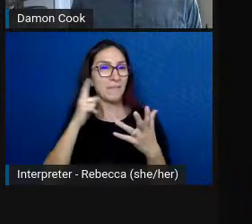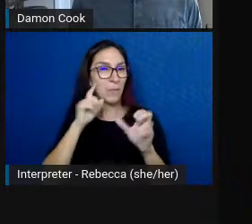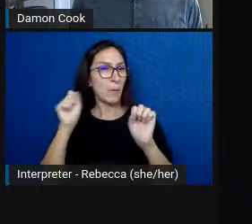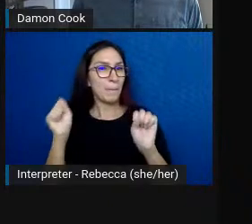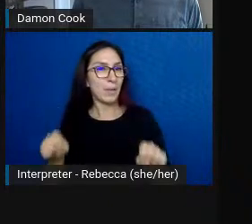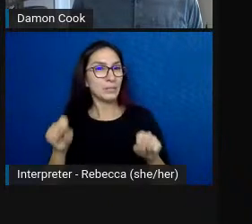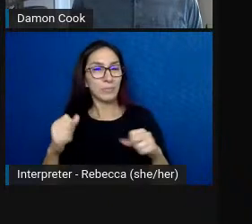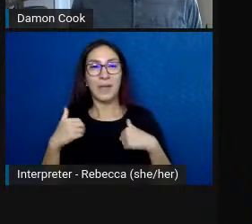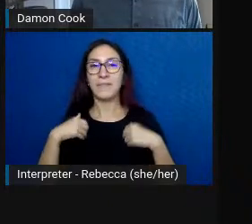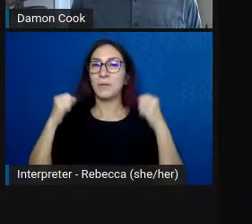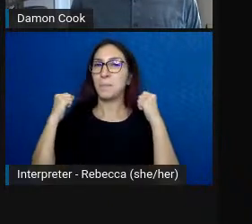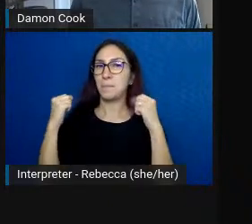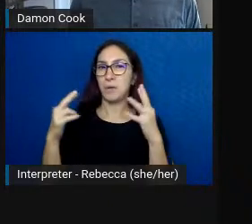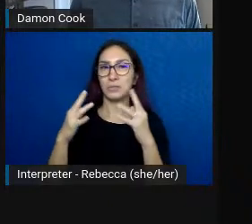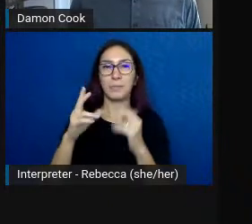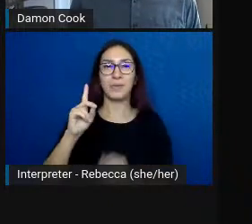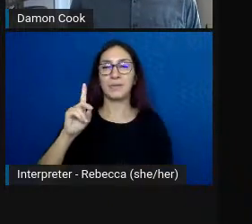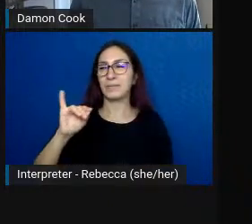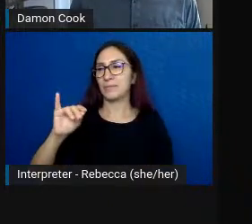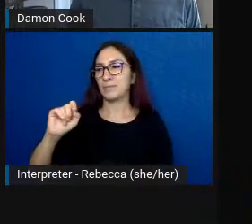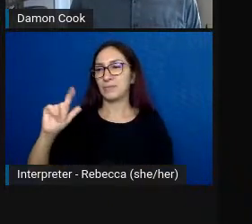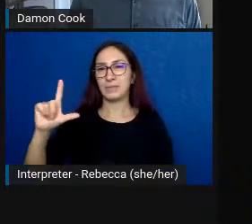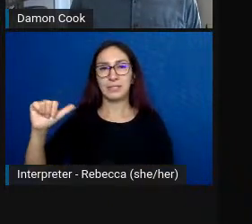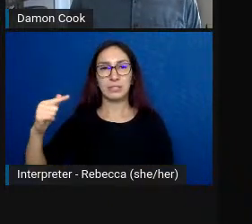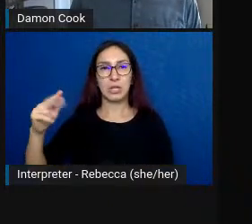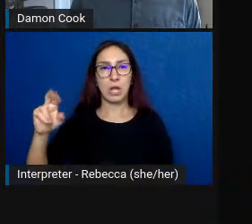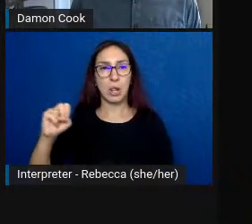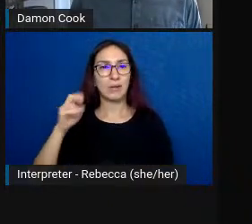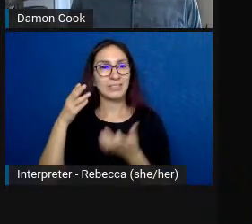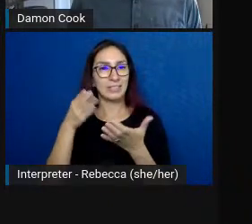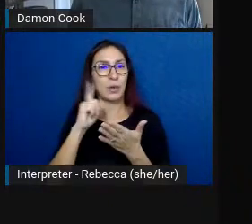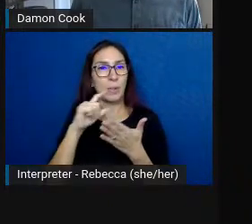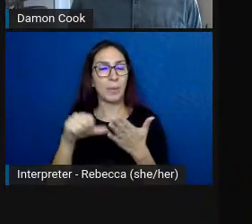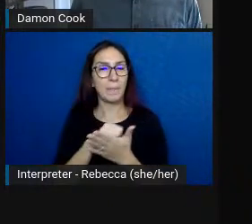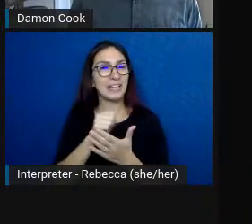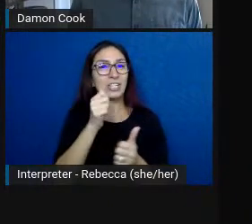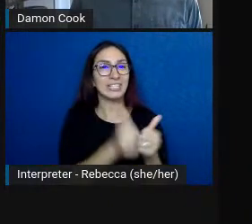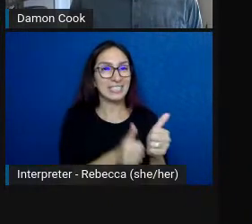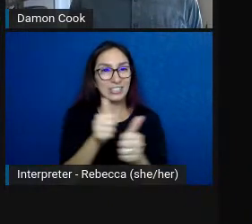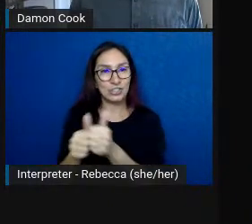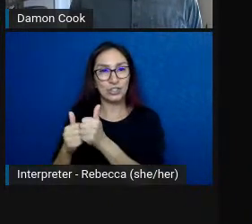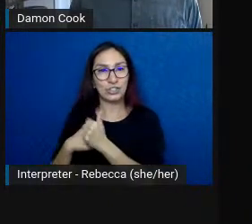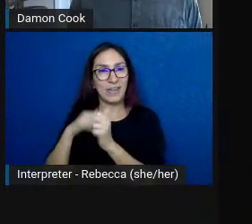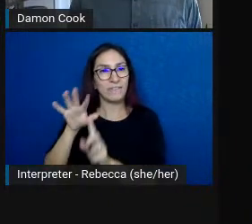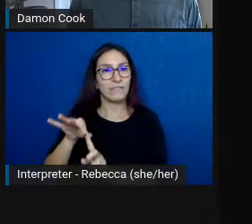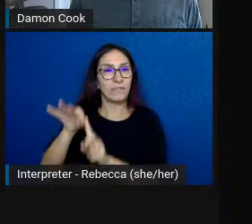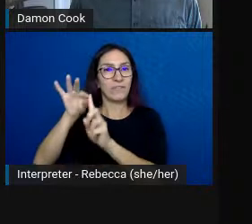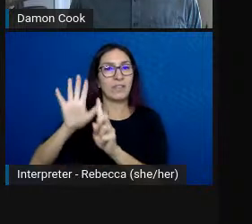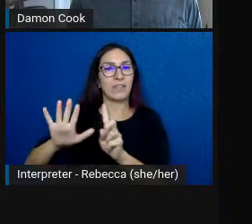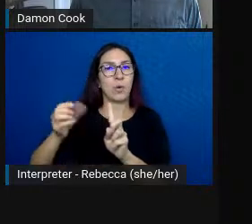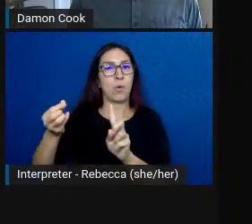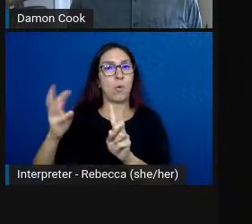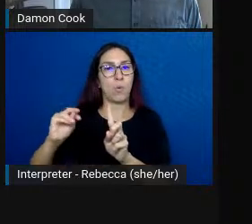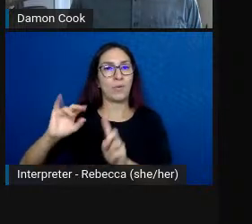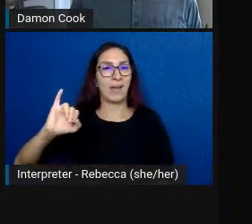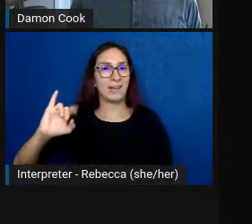will help substantiating it with JavaScript and allow for the possibility of having multiple Dialogs on a page each having a unique ID